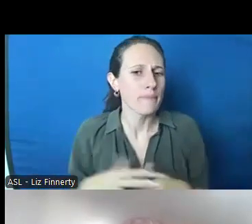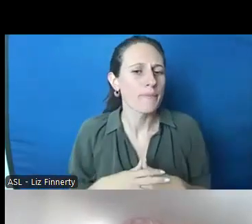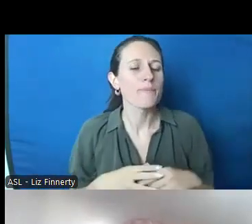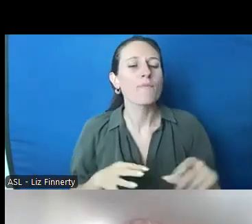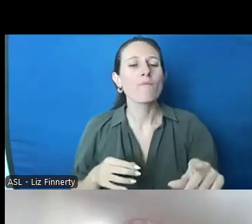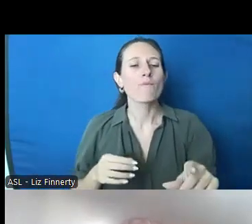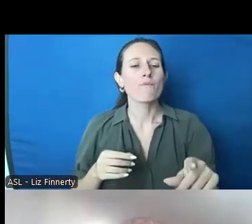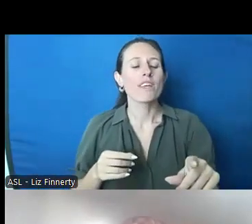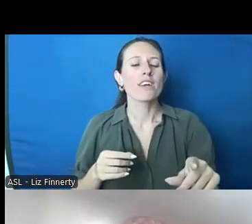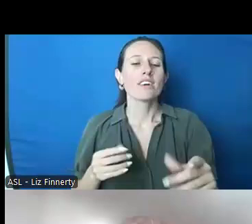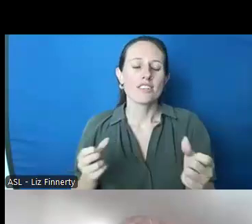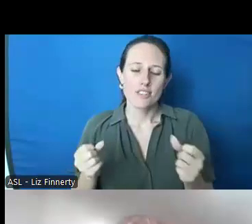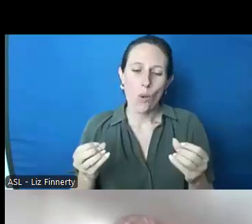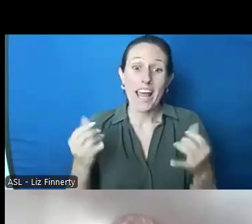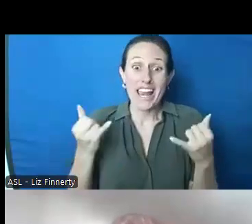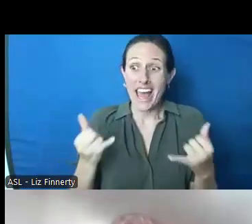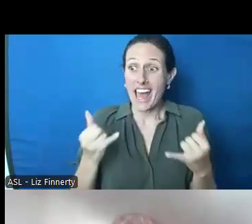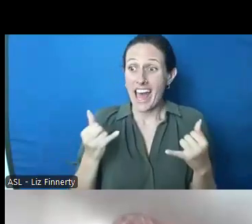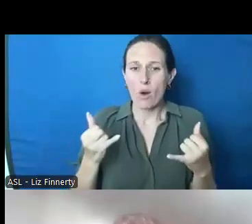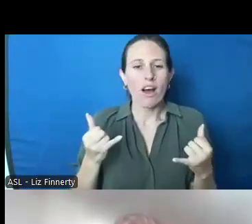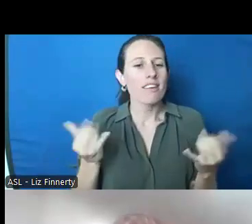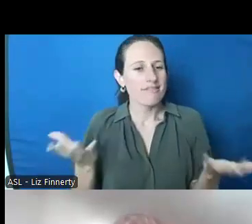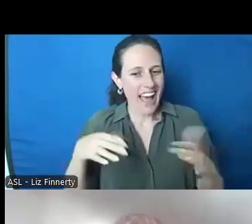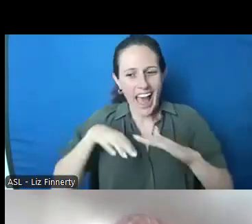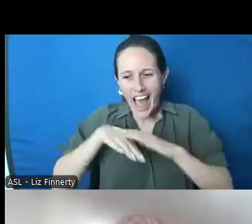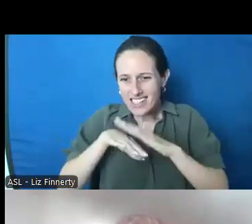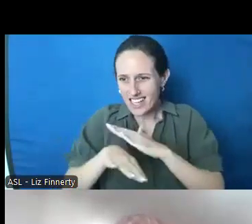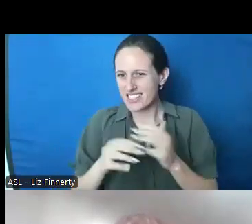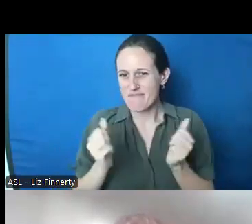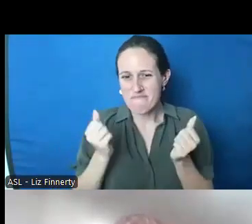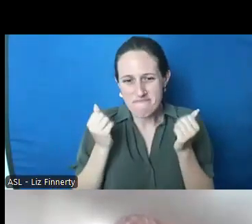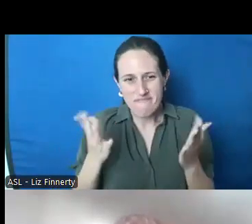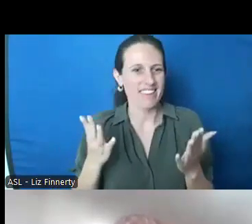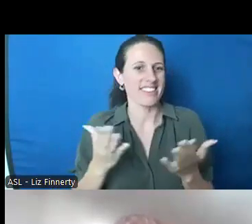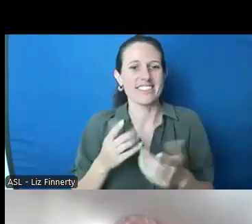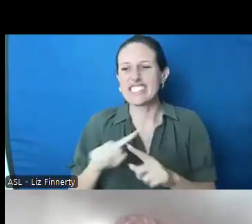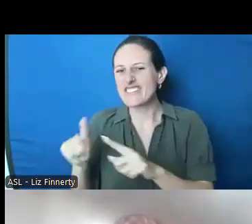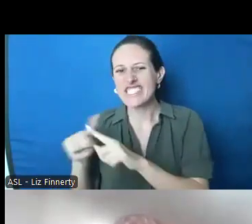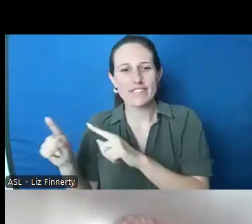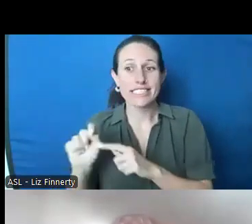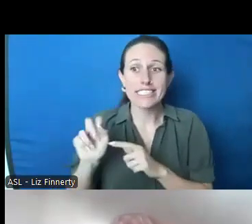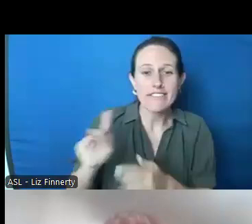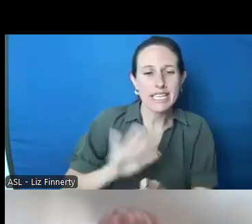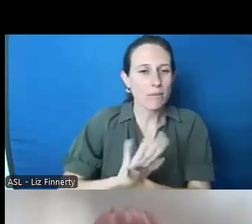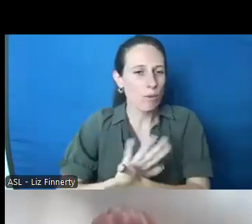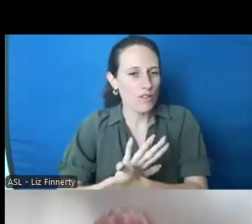access to at least a considerable amount of content that is audio described, I love to see that and I love to see it